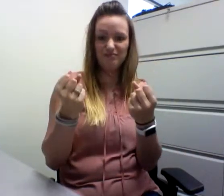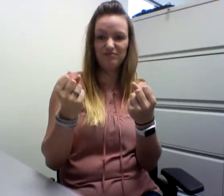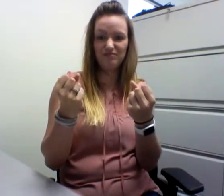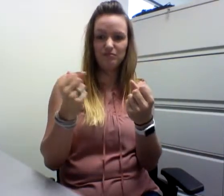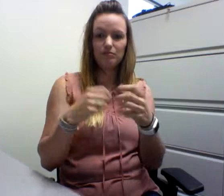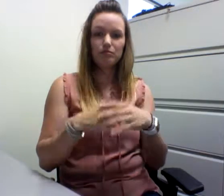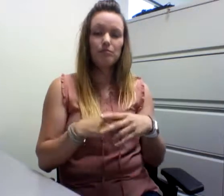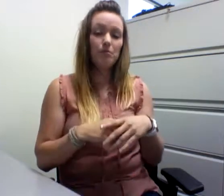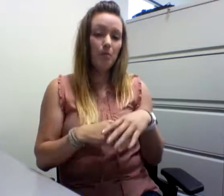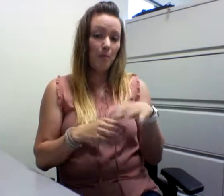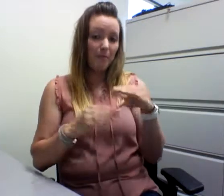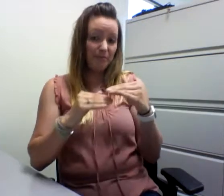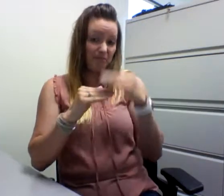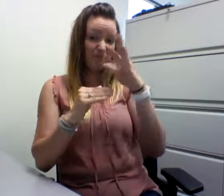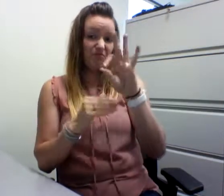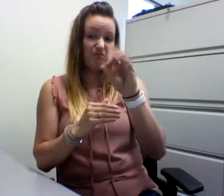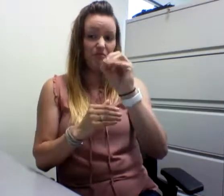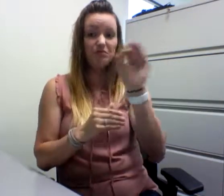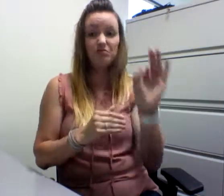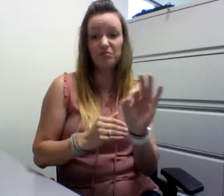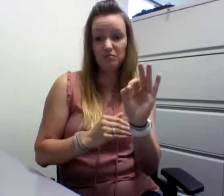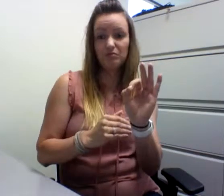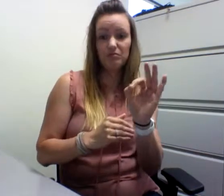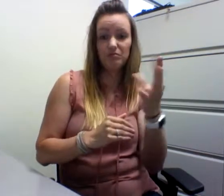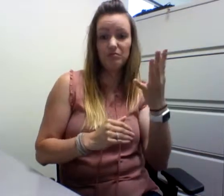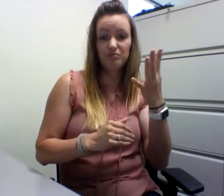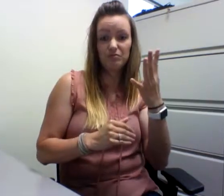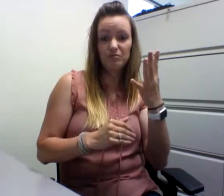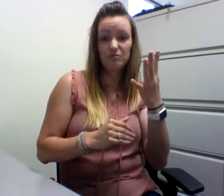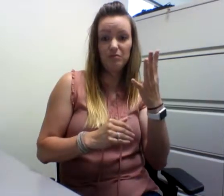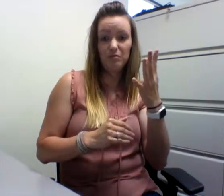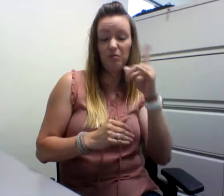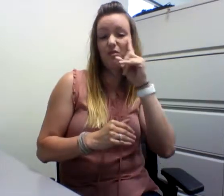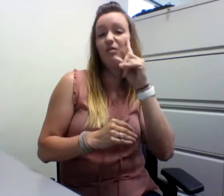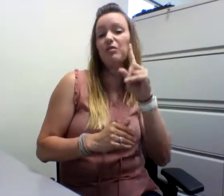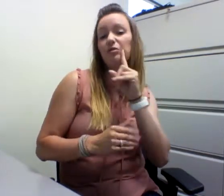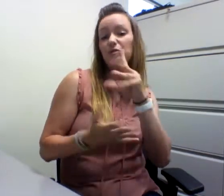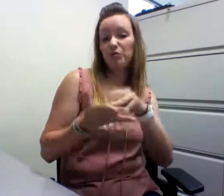greater than 90 percent of D/deaf students